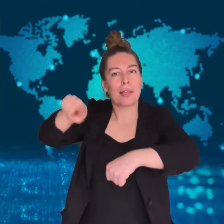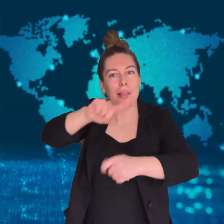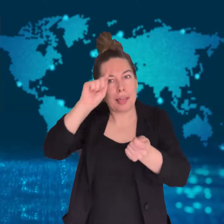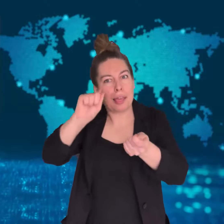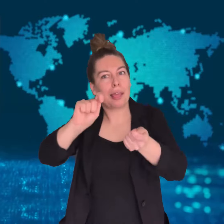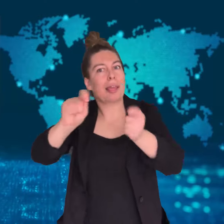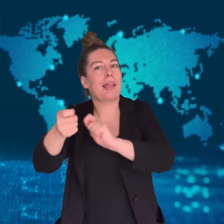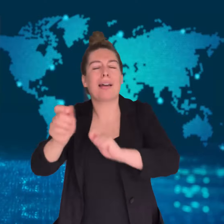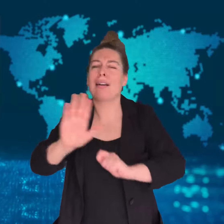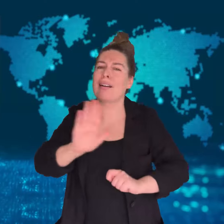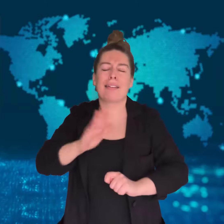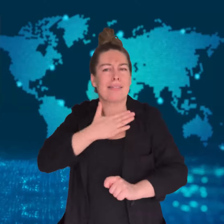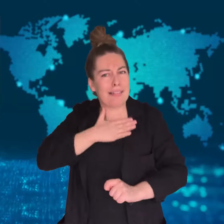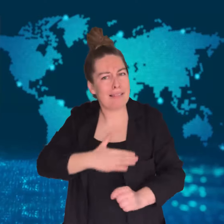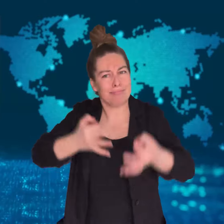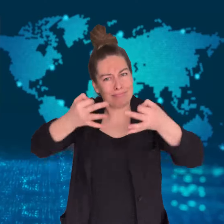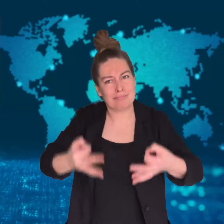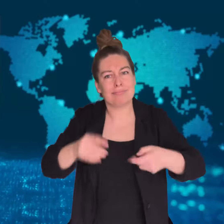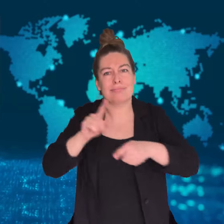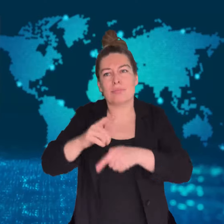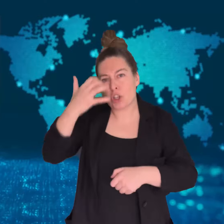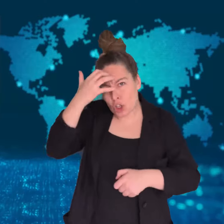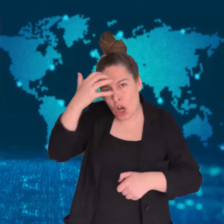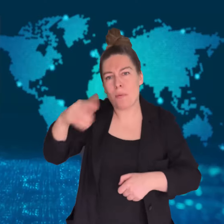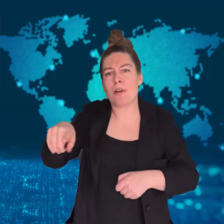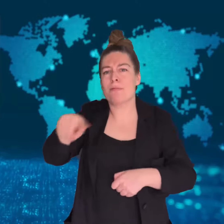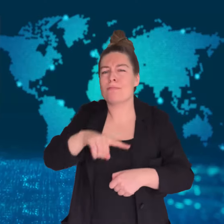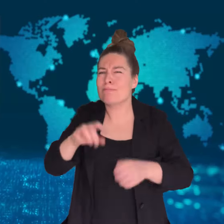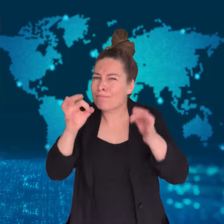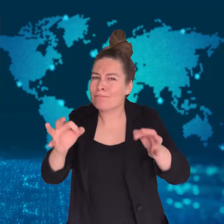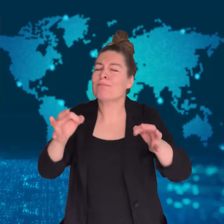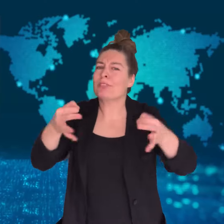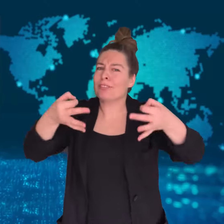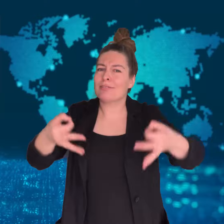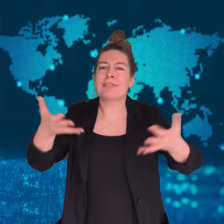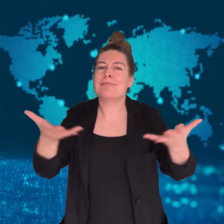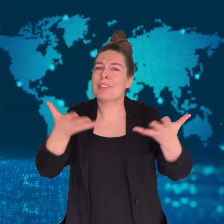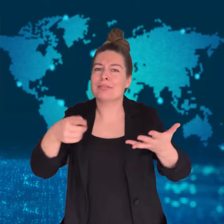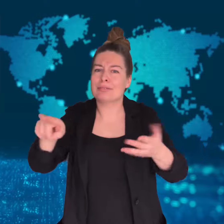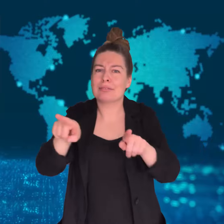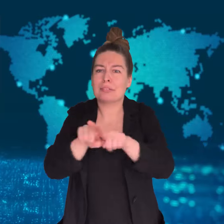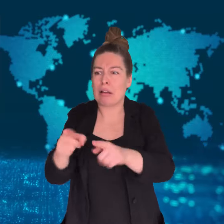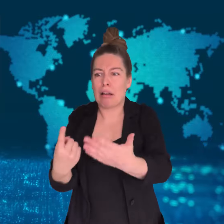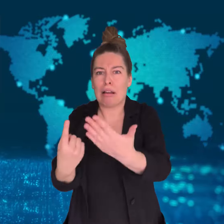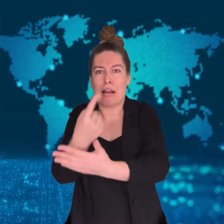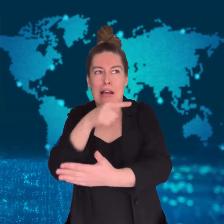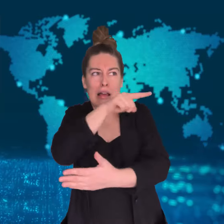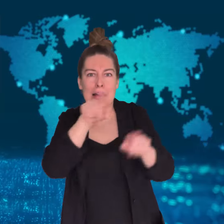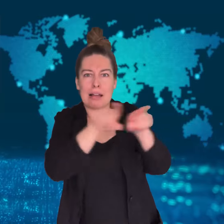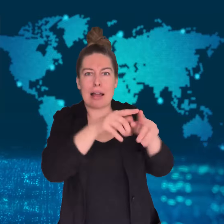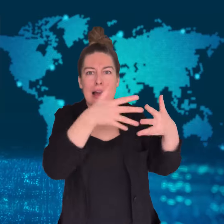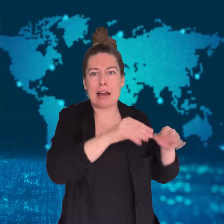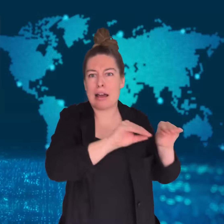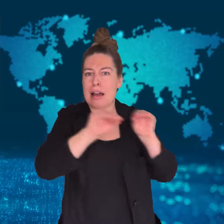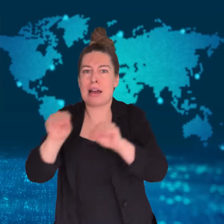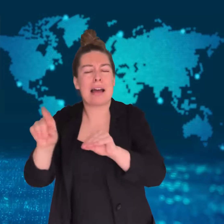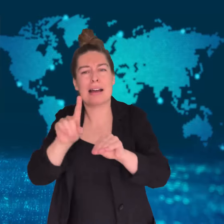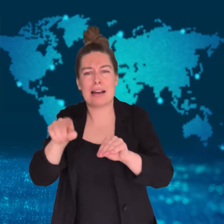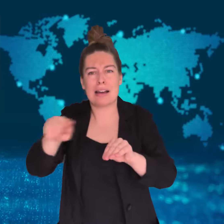the right to make decisions about their pregnancies.